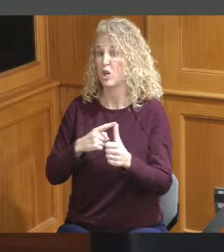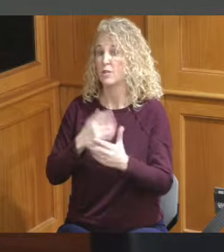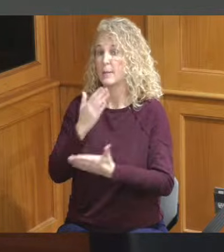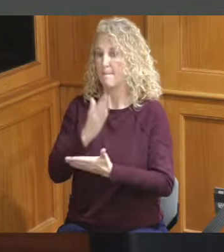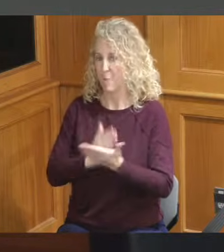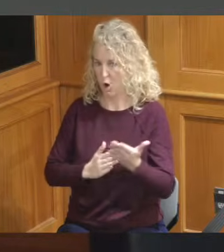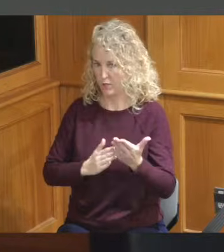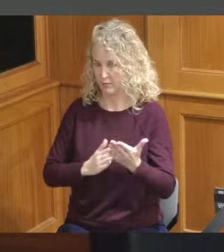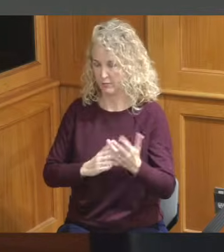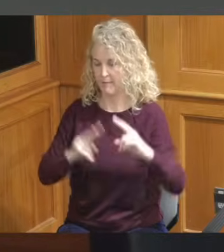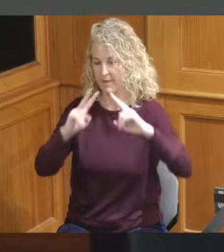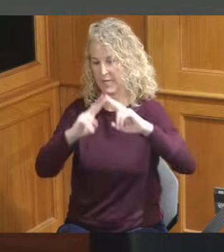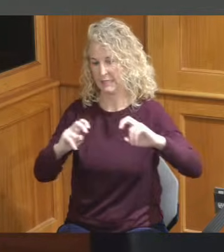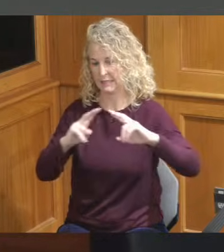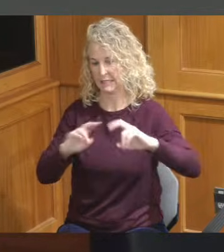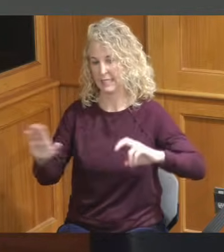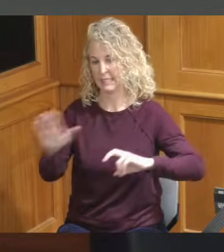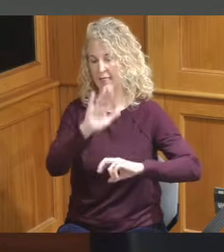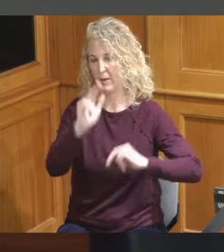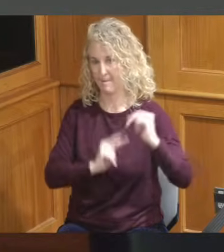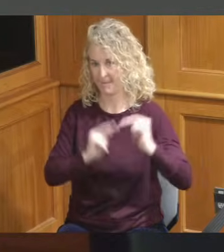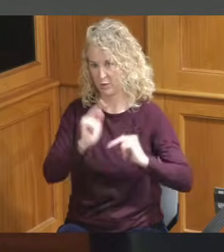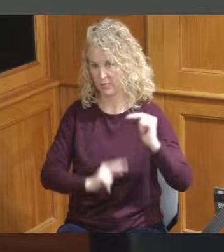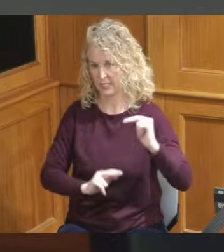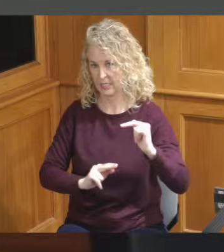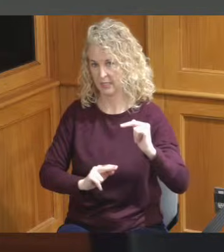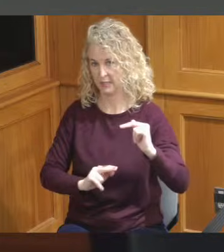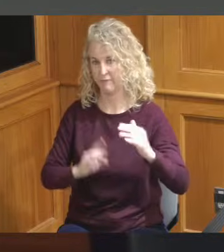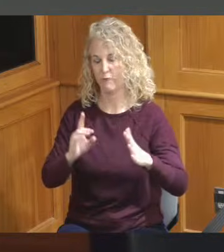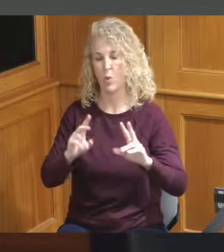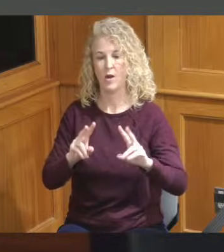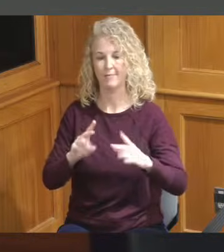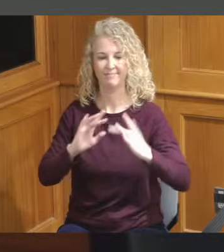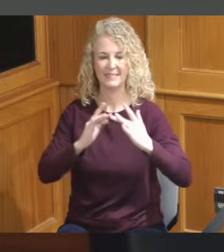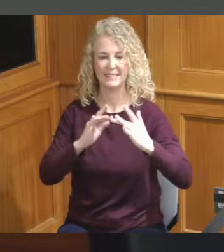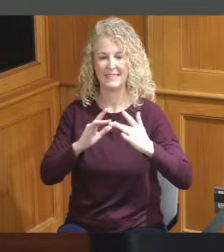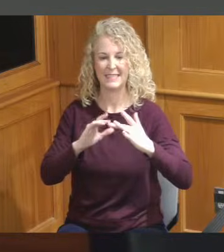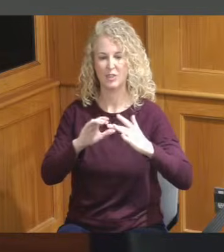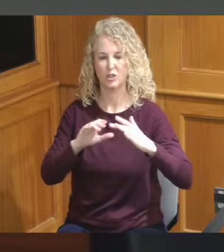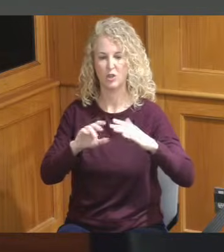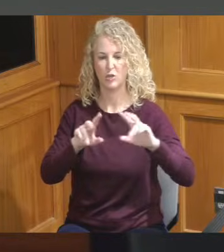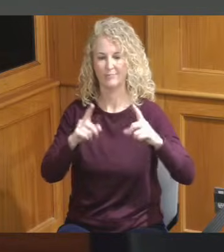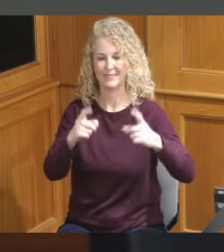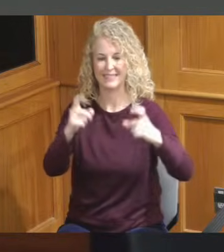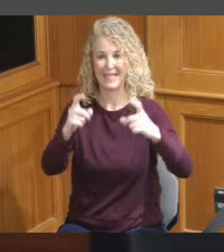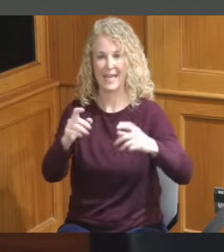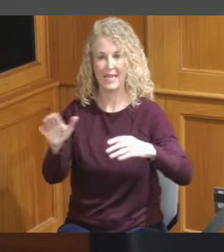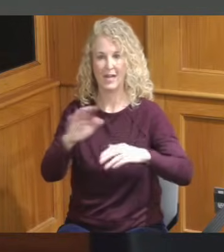that facility condition assessment to do a digital scanning of the stadium and its infrastructure at